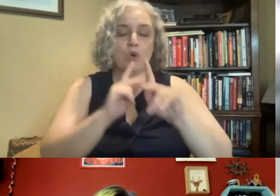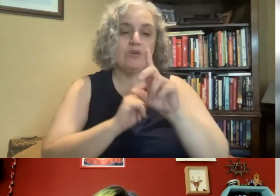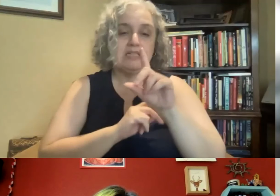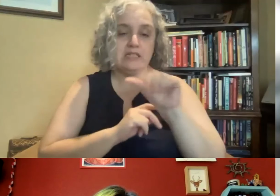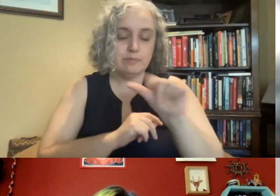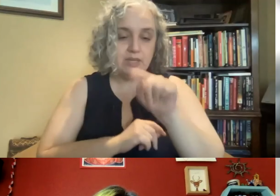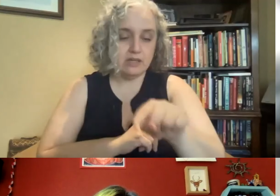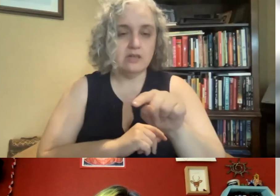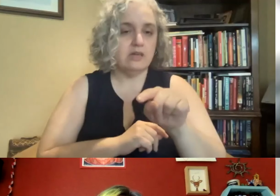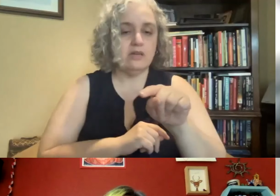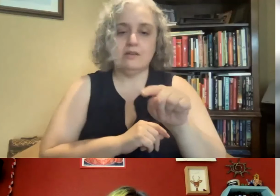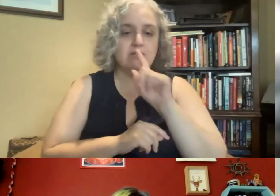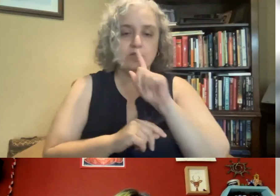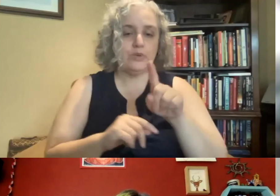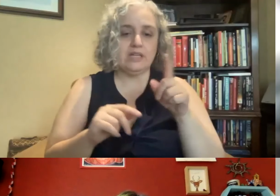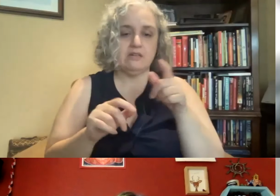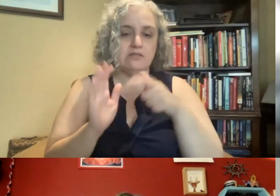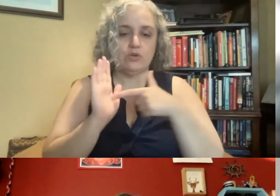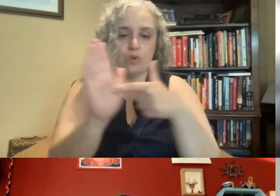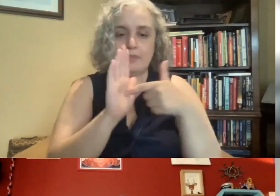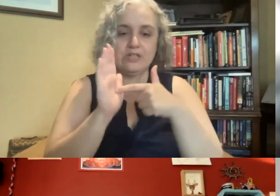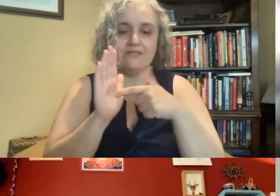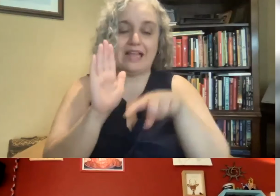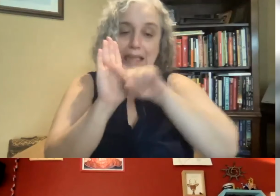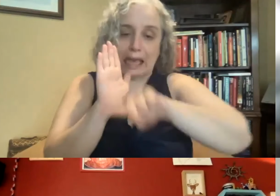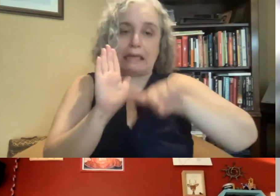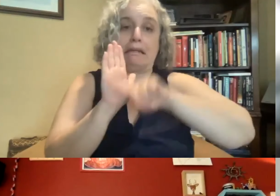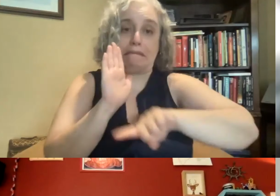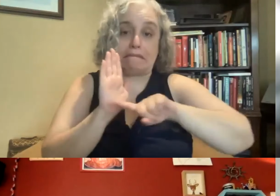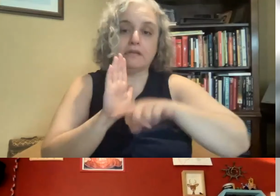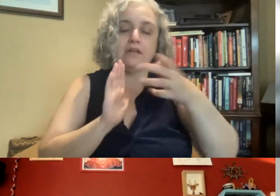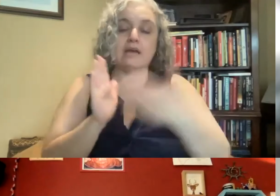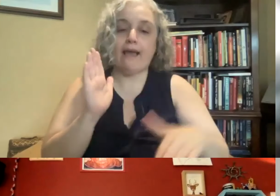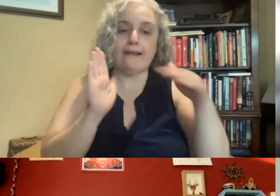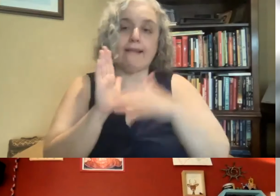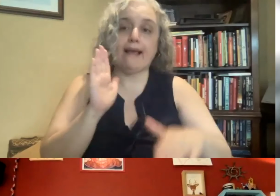over-represented in those negative profiling.